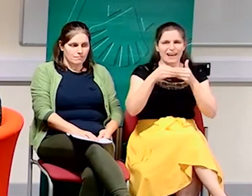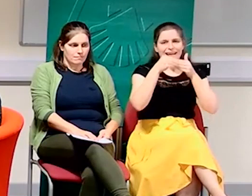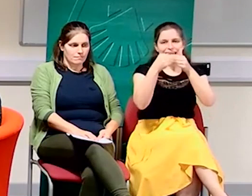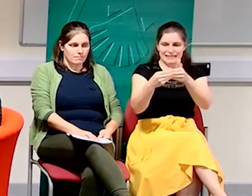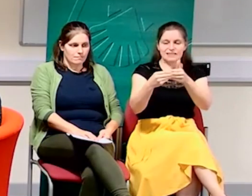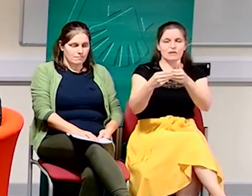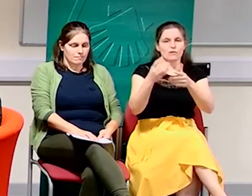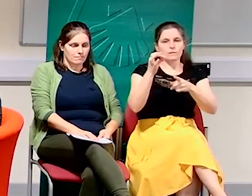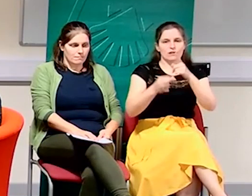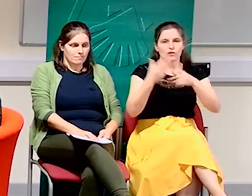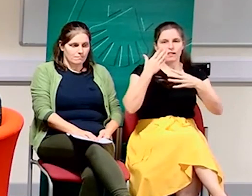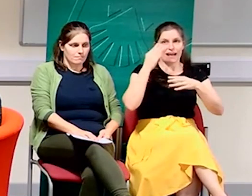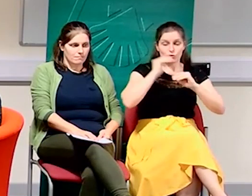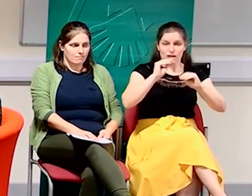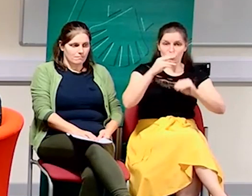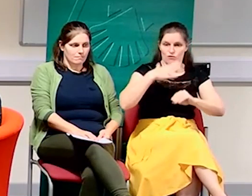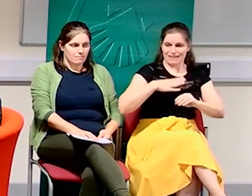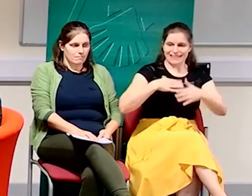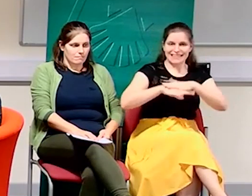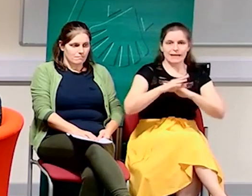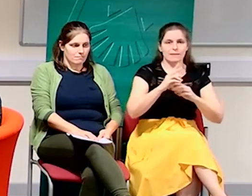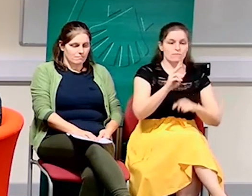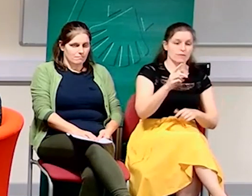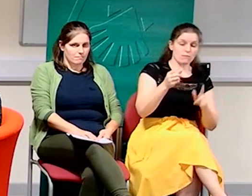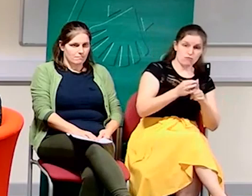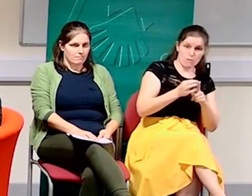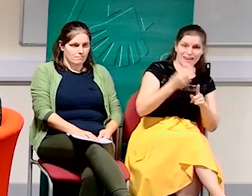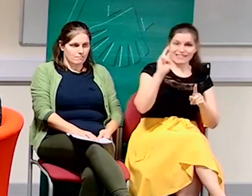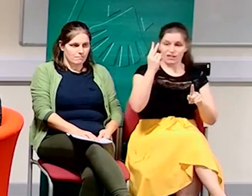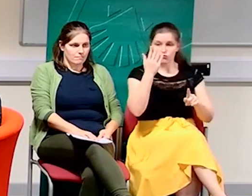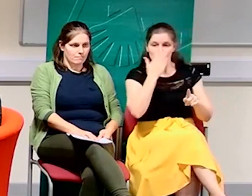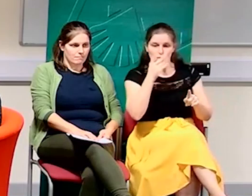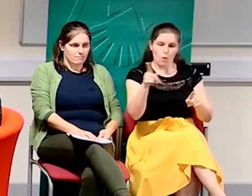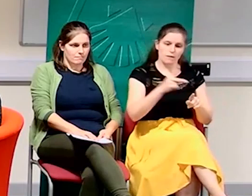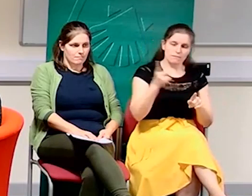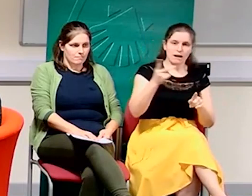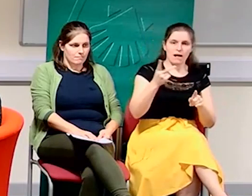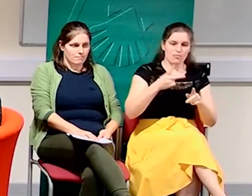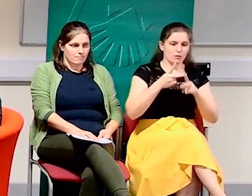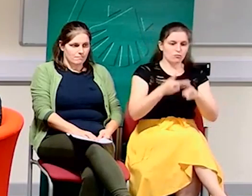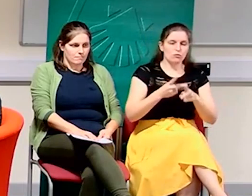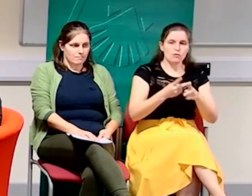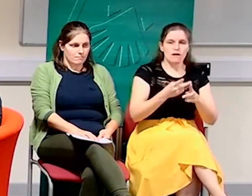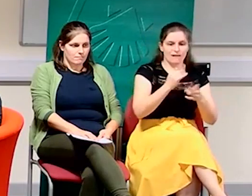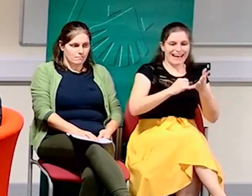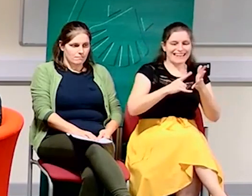in uh primary and secondary schools that look after provision for SEND or special